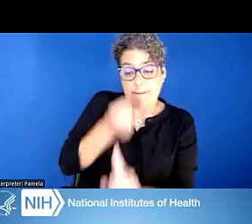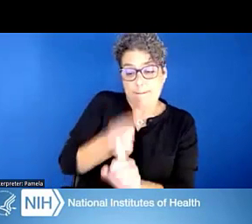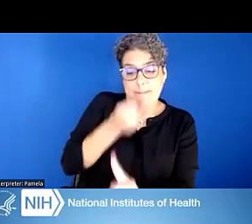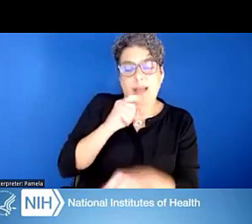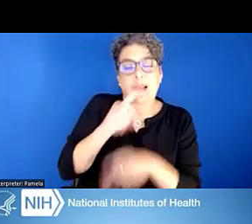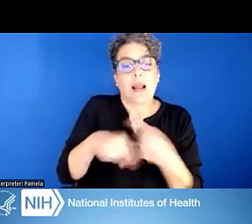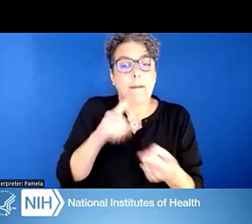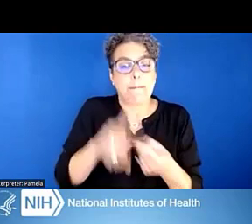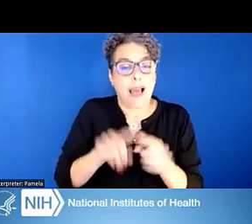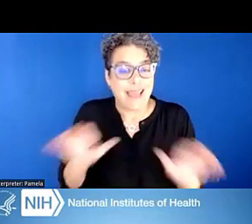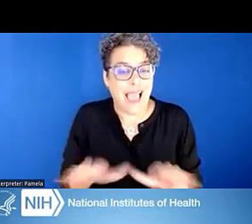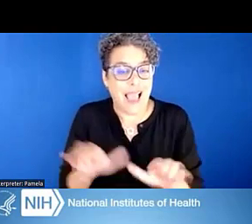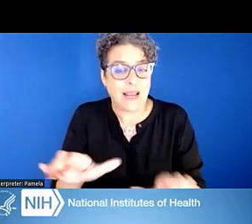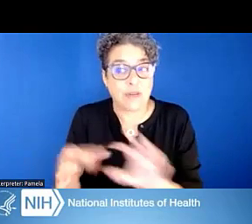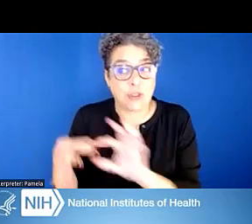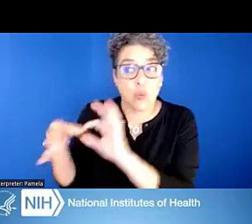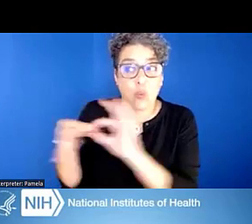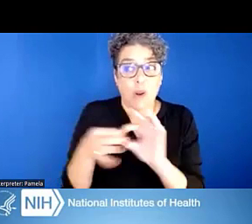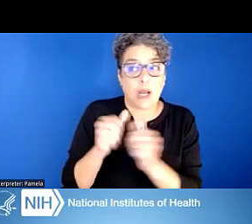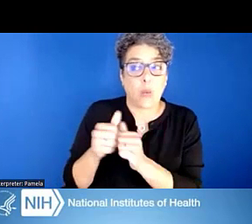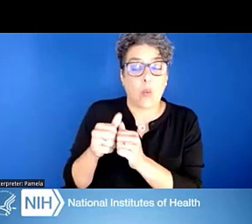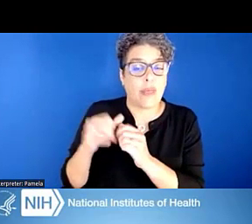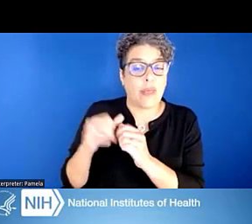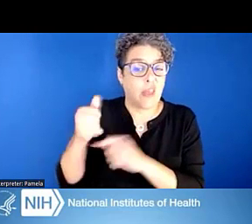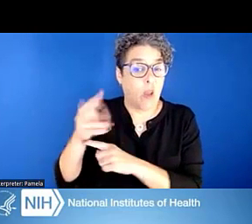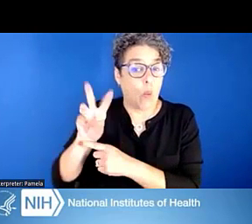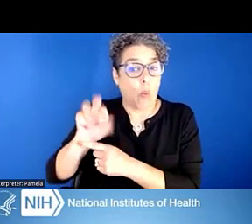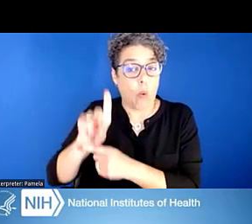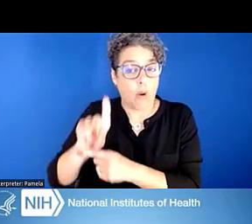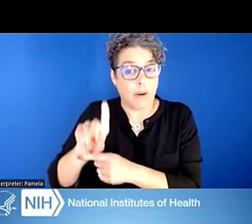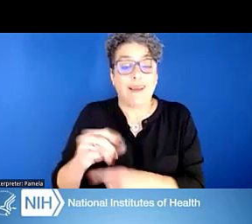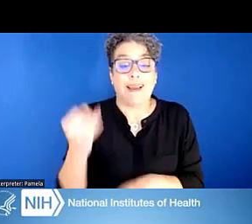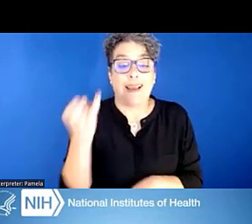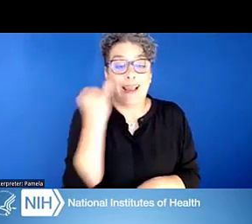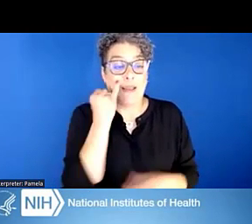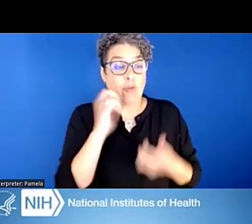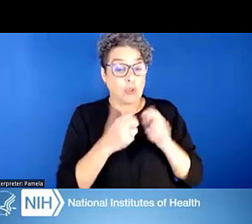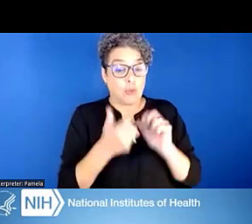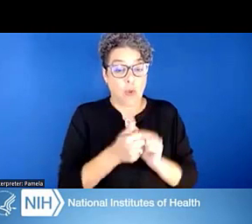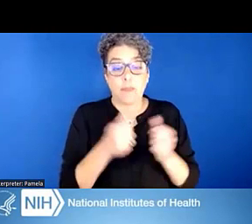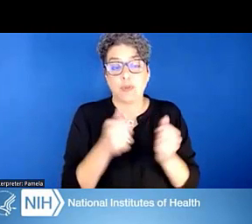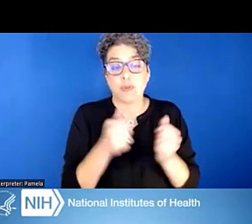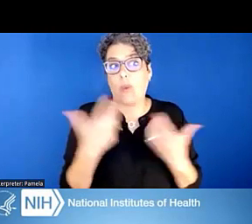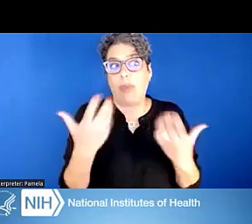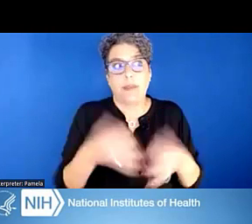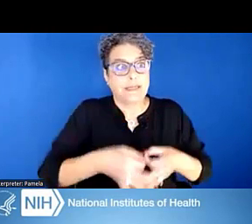For instance, if there are problems, delays or adverse conditions which materially impair the ability